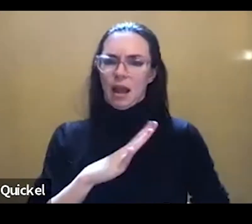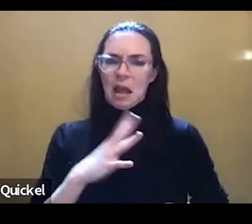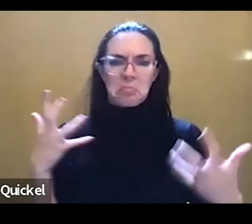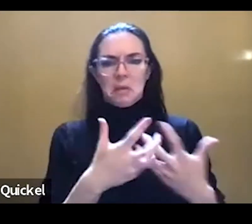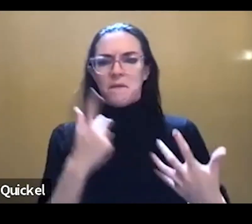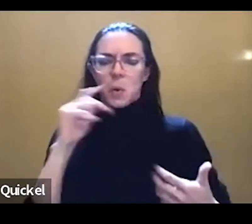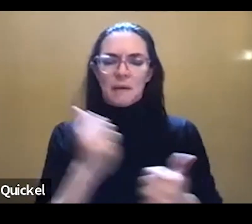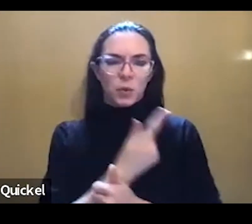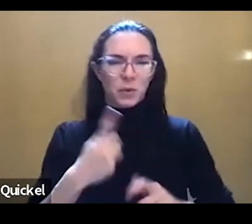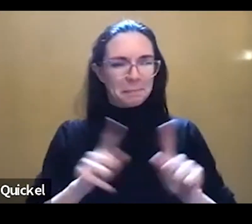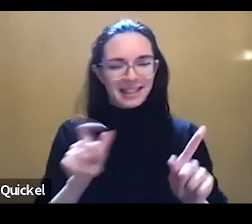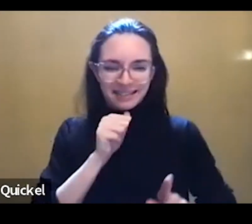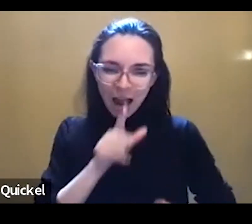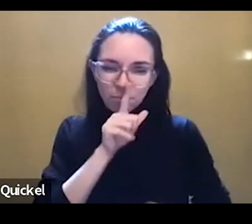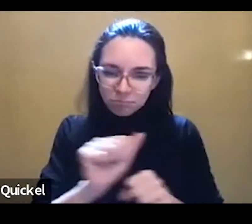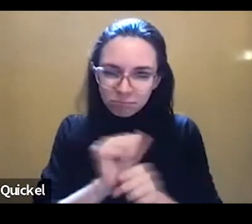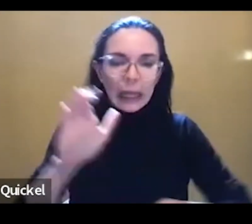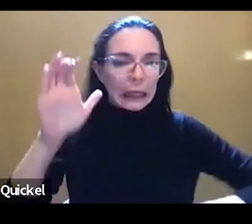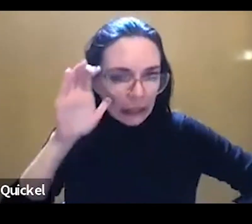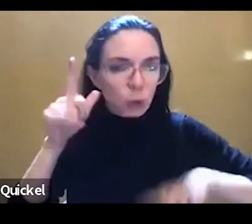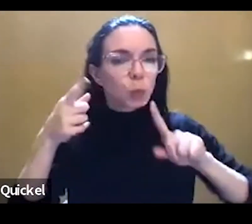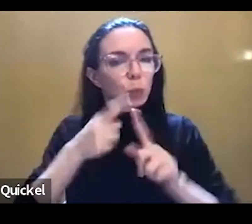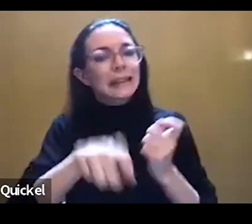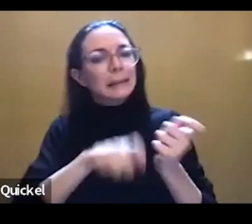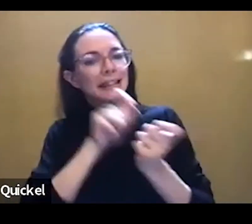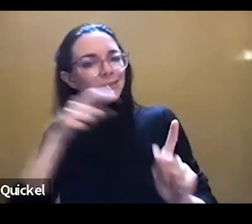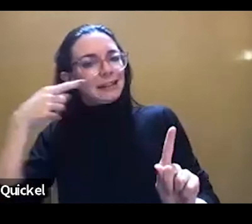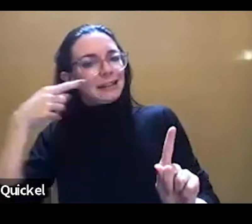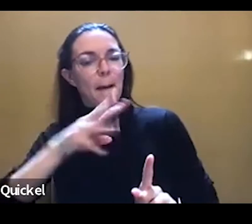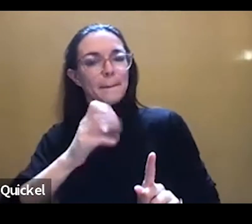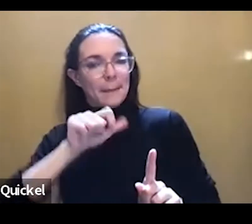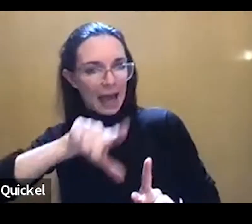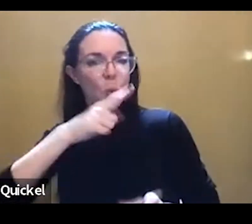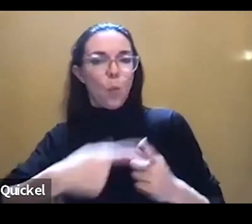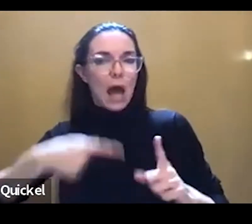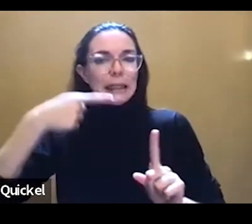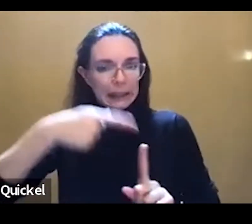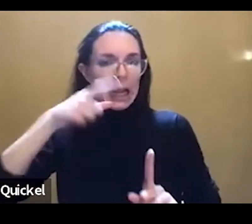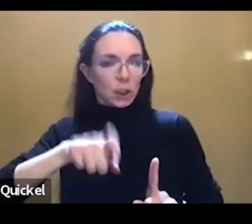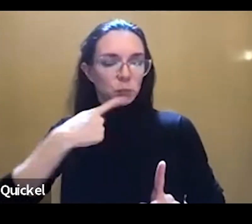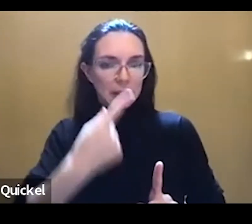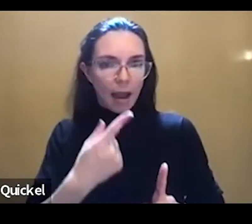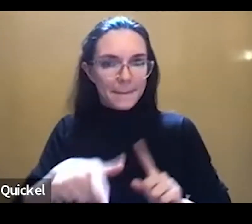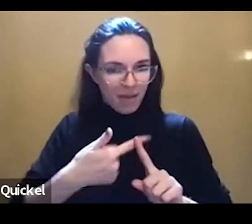didn't actually listen to what Michael had to say about his experience in that bed. And I just want to add that